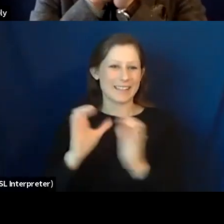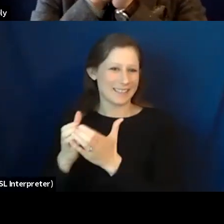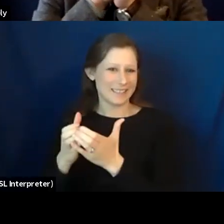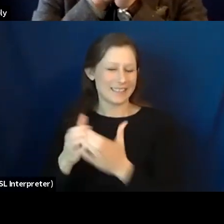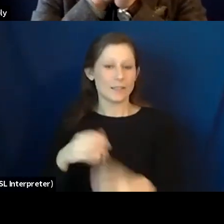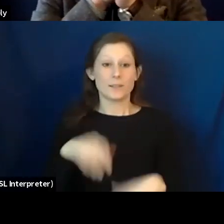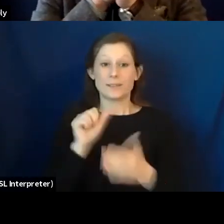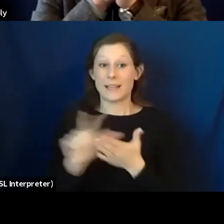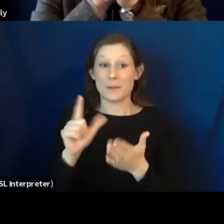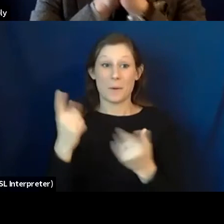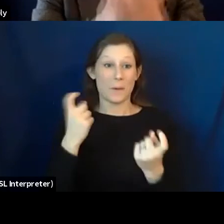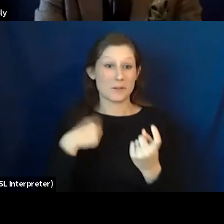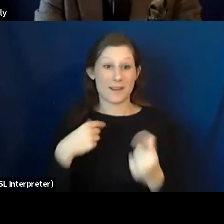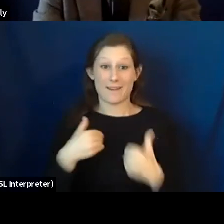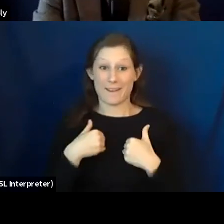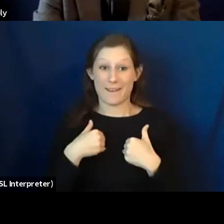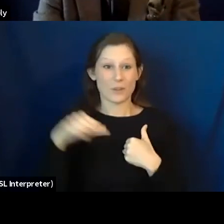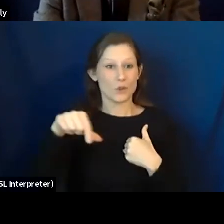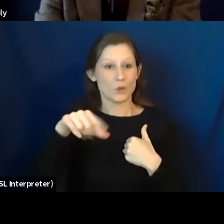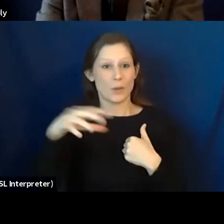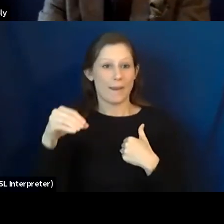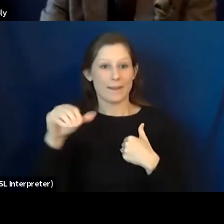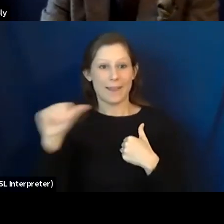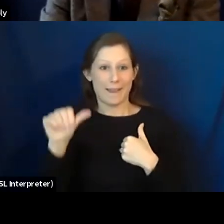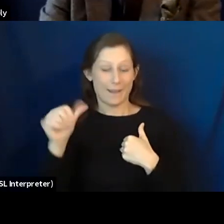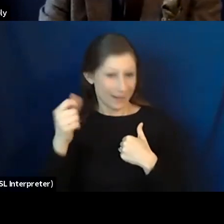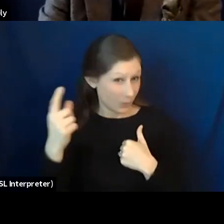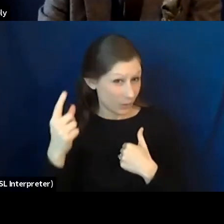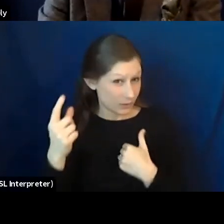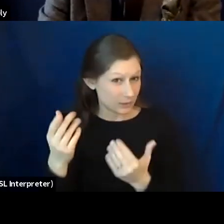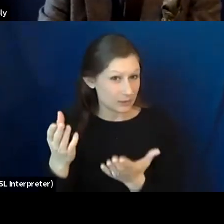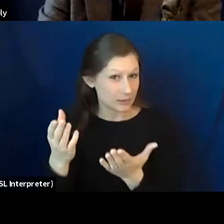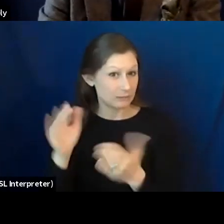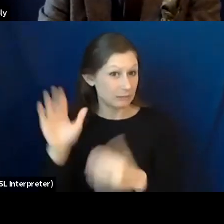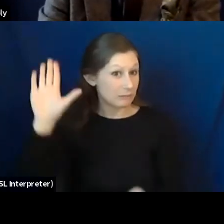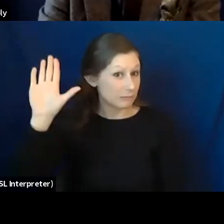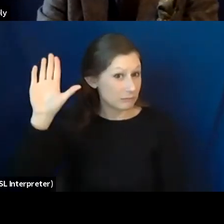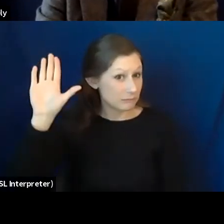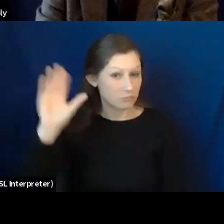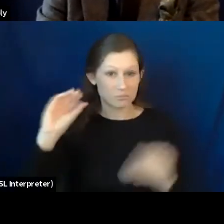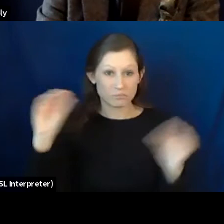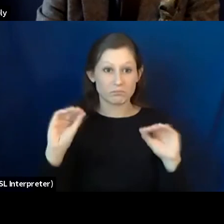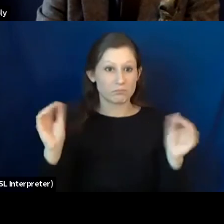i have in the q a is anybody i don't see anybody with a raised hand but please raise your hand